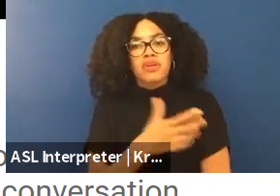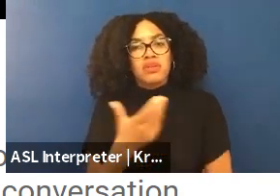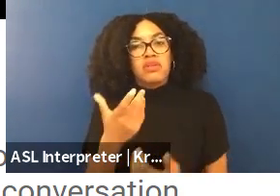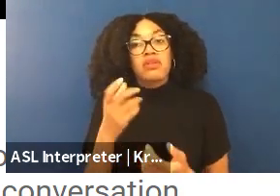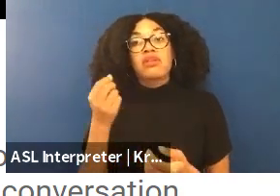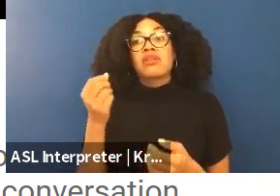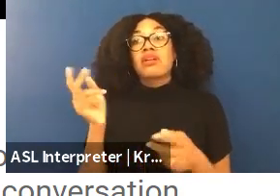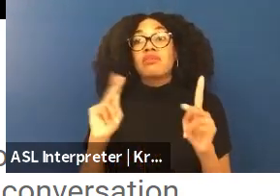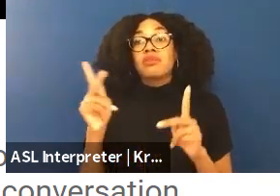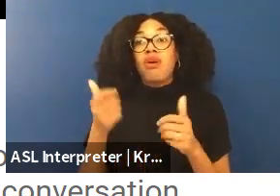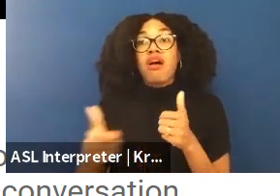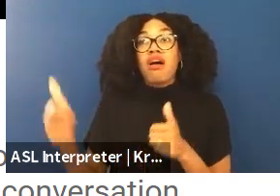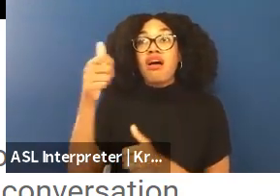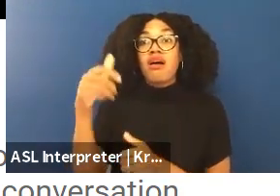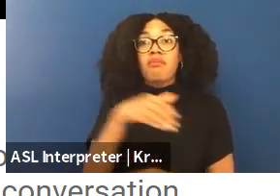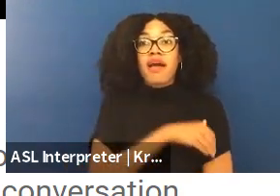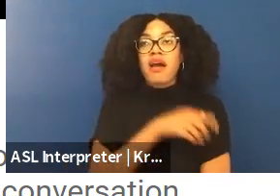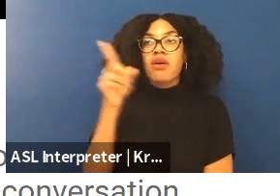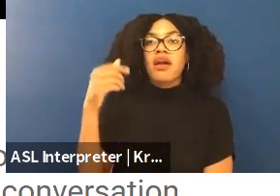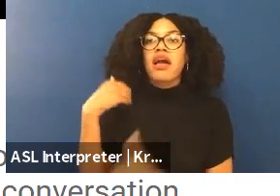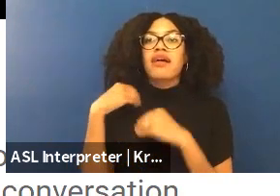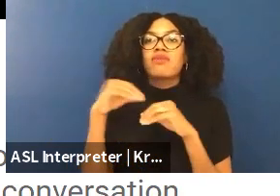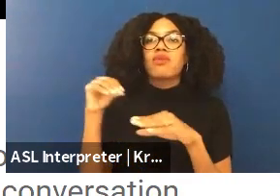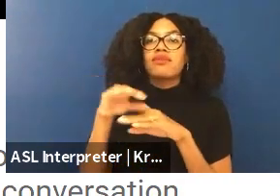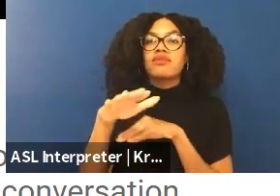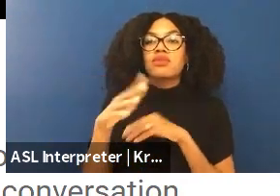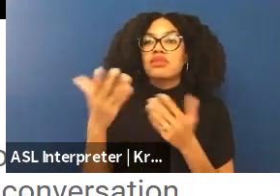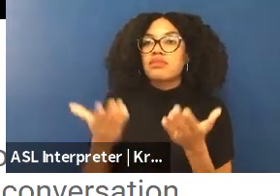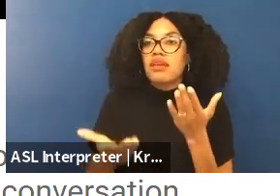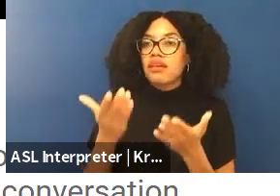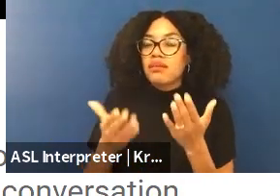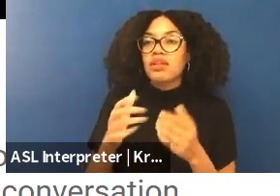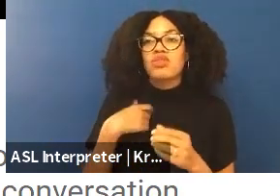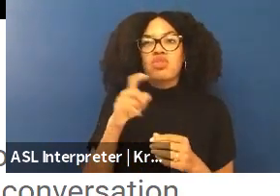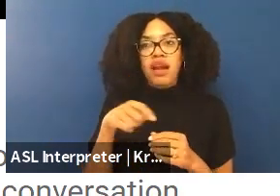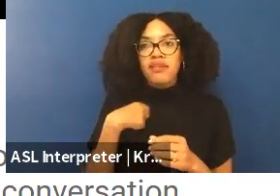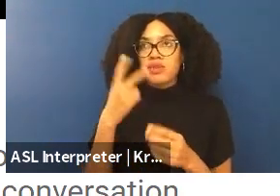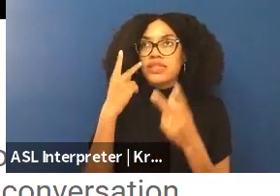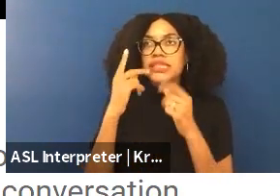influence, so it's like identifying the people in faculty who have influence, and then trying